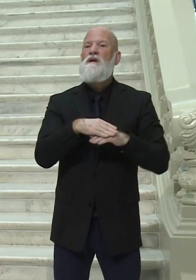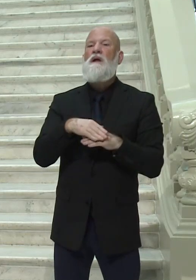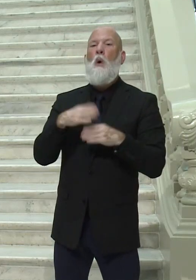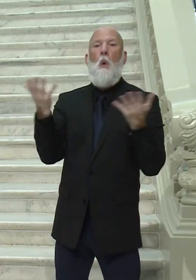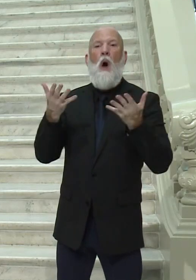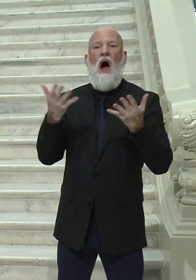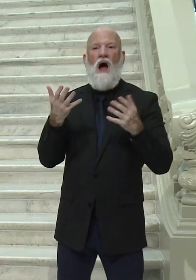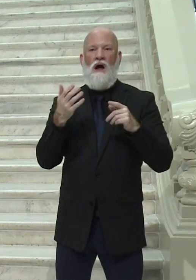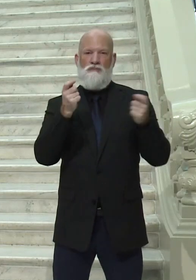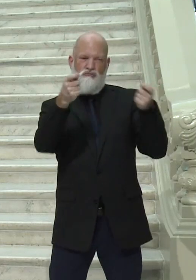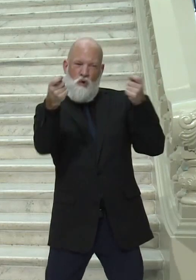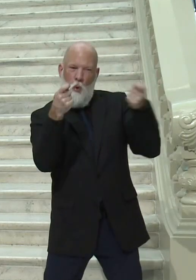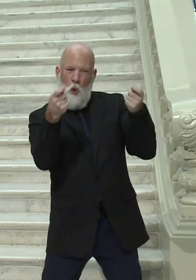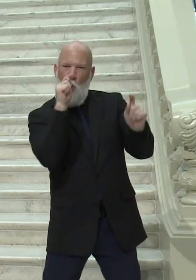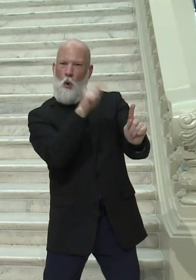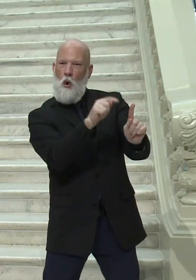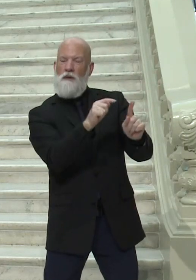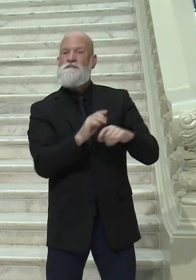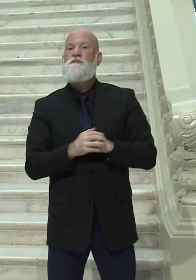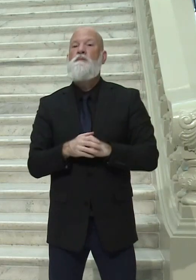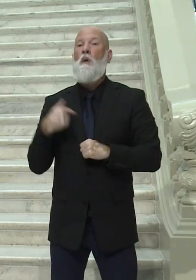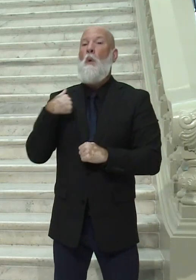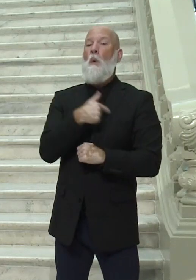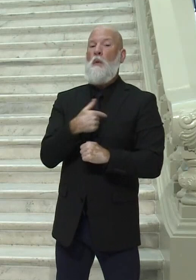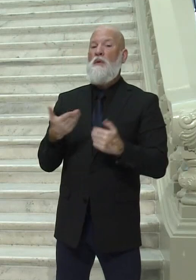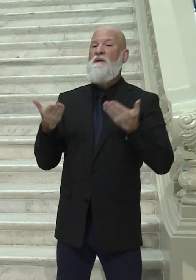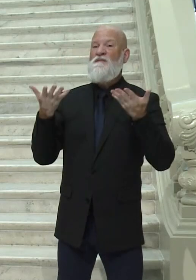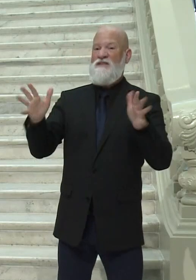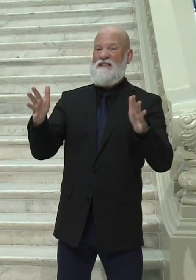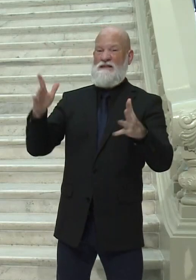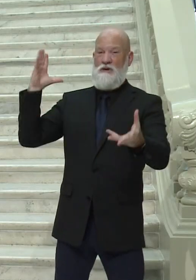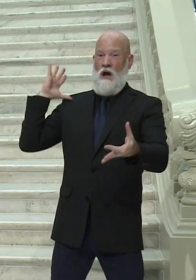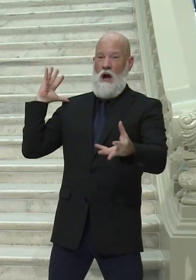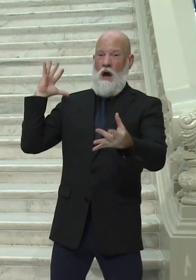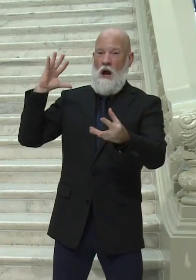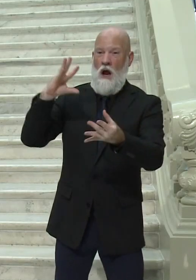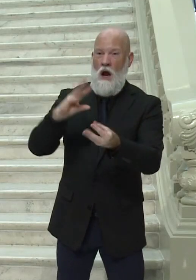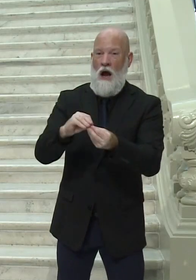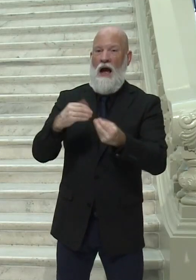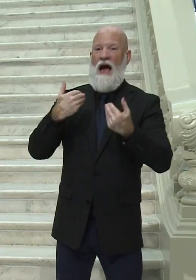CONTROL. OF THOSE, CONTROL. OF THOSE, 358, CONTROL. OF THOSE, 358, 291 CONTROL. OF THOSE, 358, 291 HAVE CONTROL. OF THOSE, 358, 291 HAVE BEEN OF THOSE, 358, 291 HAVE BEEN OF THOSE, 358, 291 HAVE BEEN COMPLETED, OF THOSE, 358, 291 HAVE BEEN COMPLETED, WITH